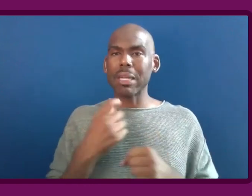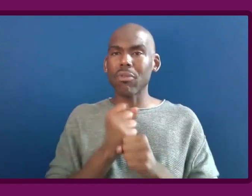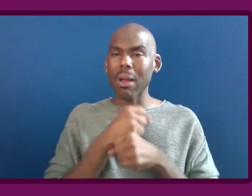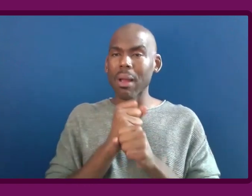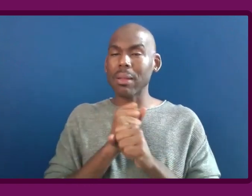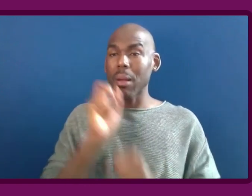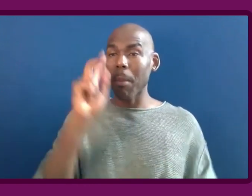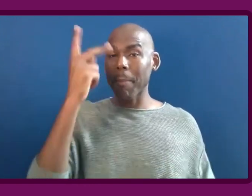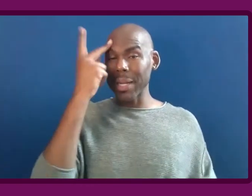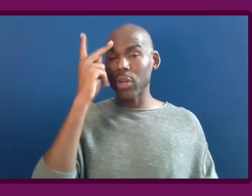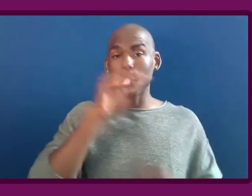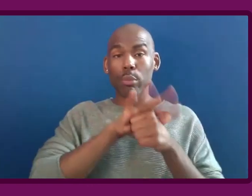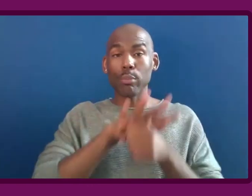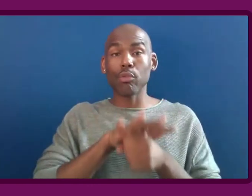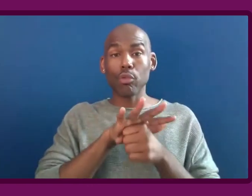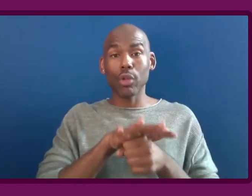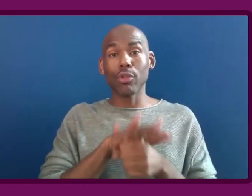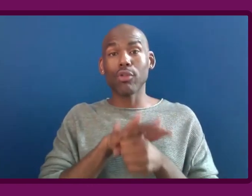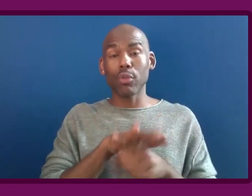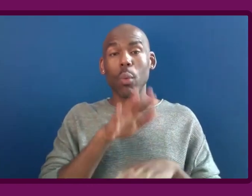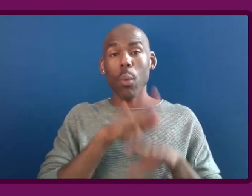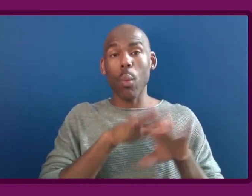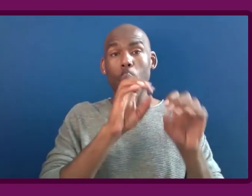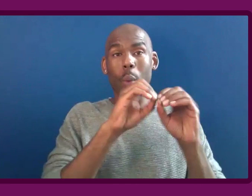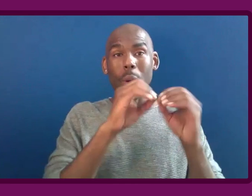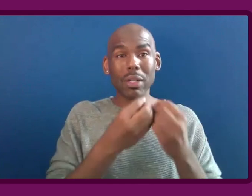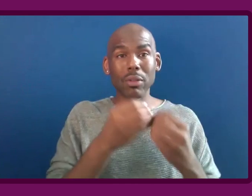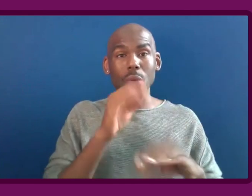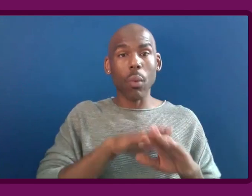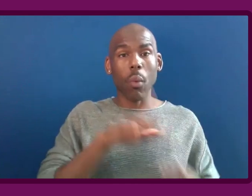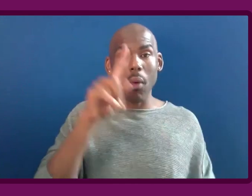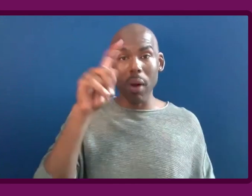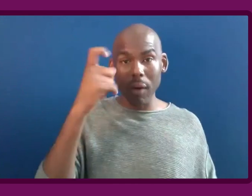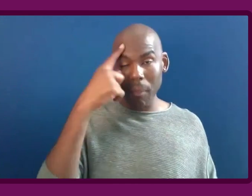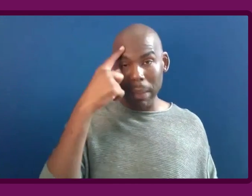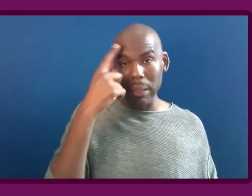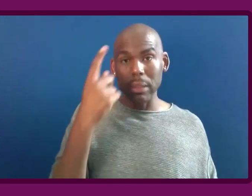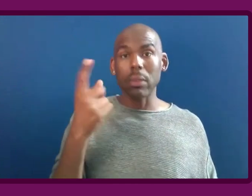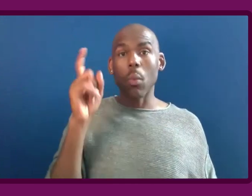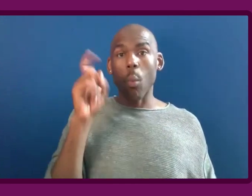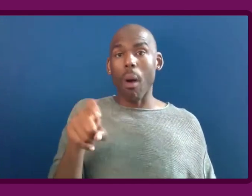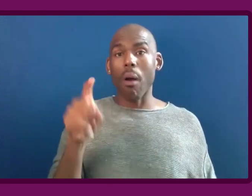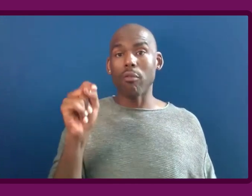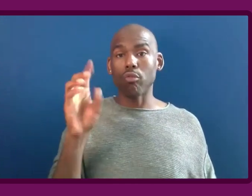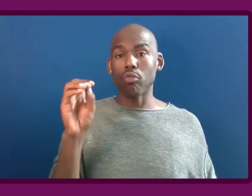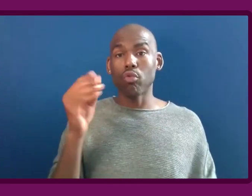doesn't matter where. If you have 100 followers on Instagram, if you have four, or you're telling